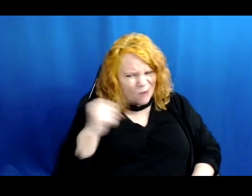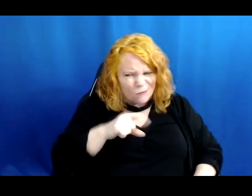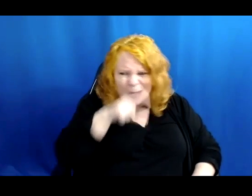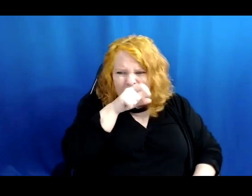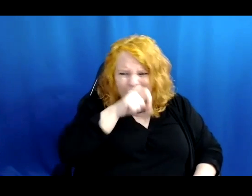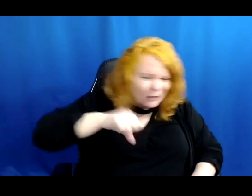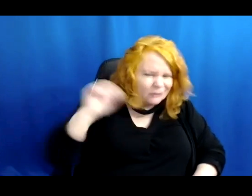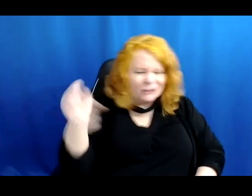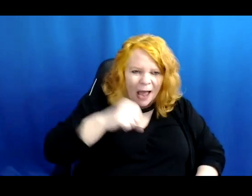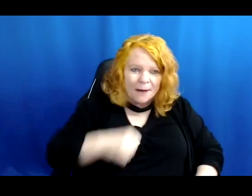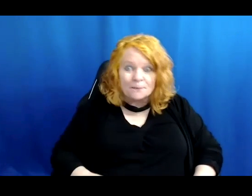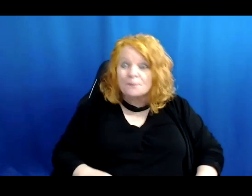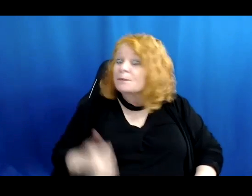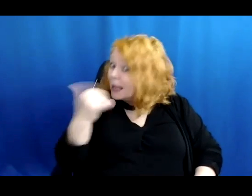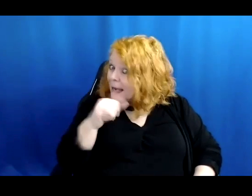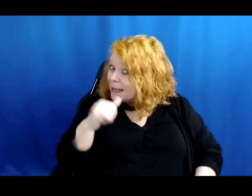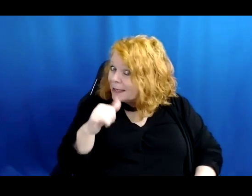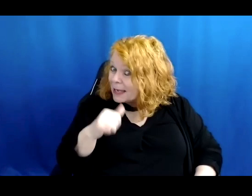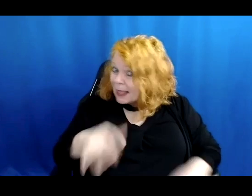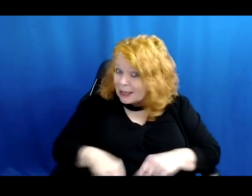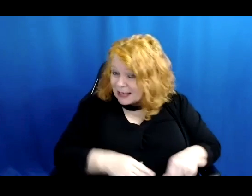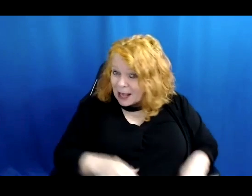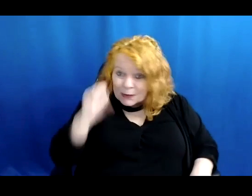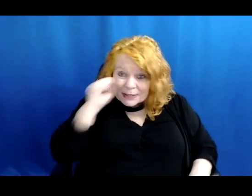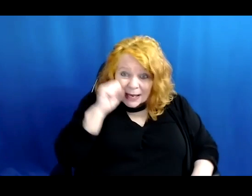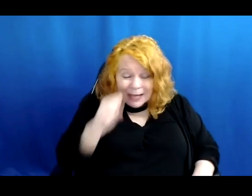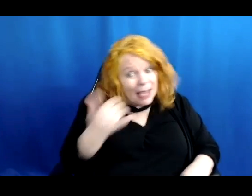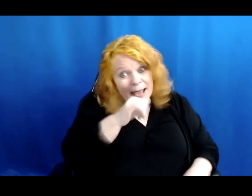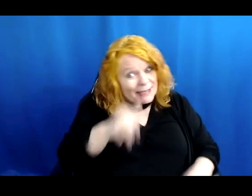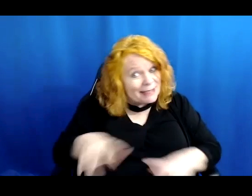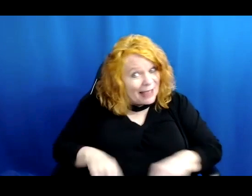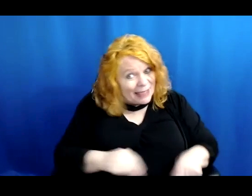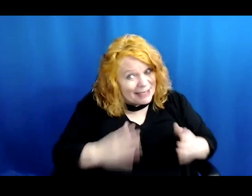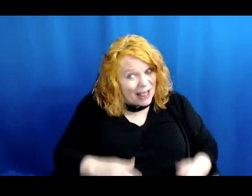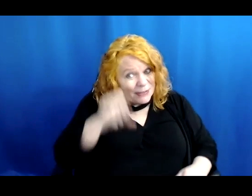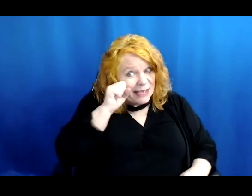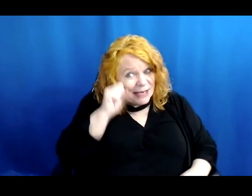Silly Sailor Sid. Silly Sailor Sid.